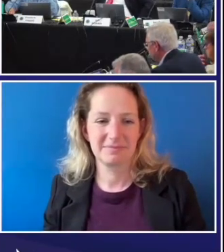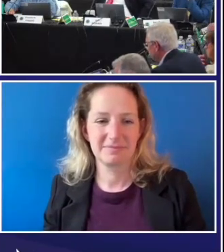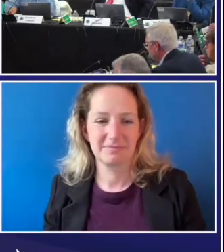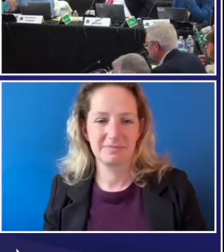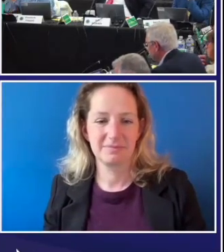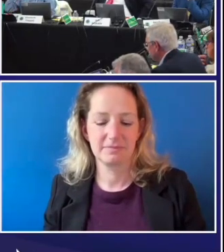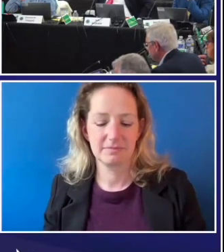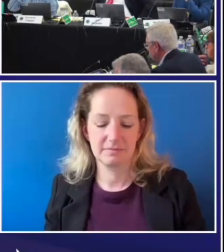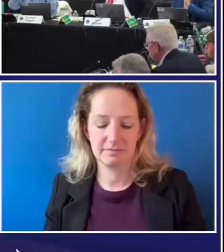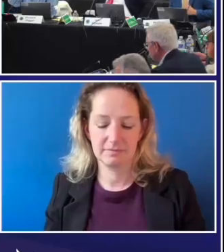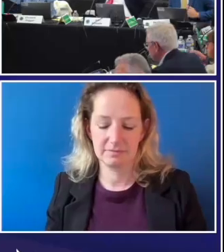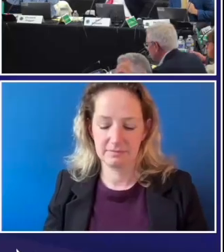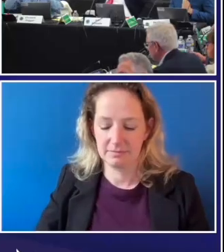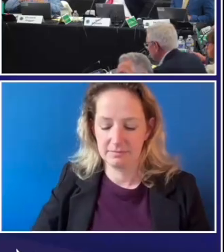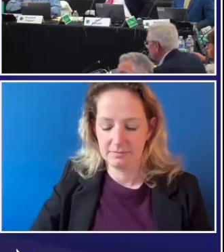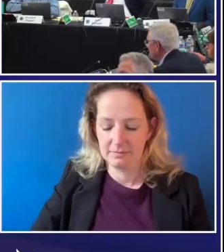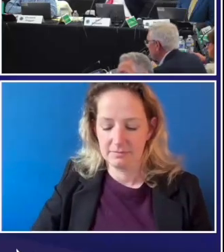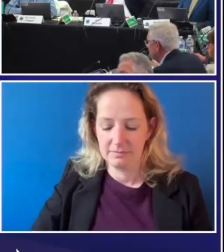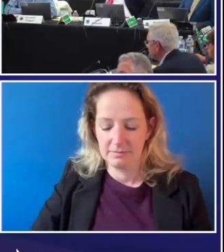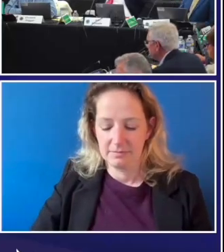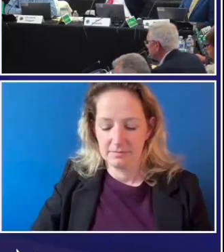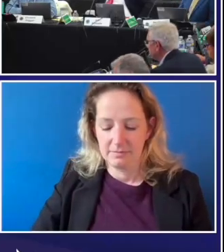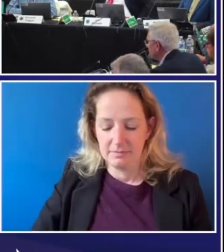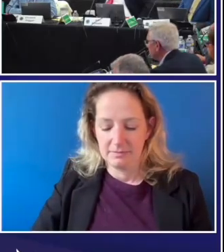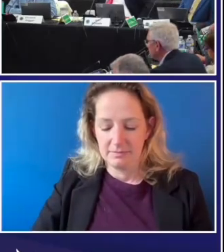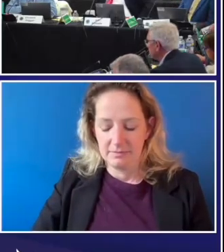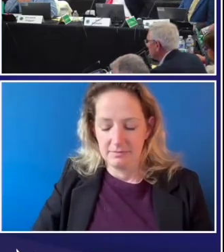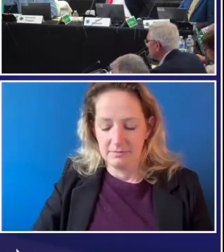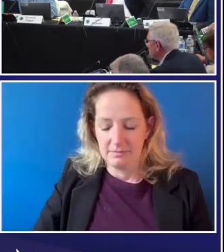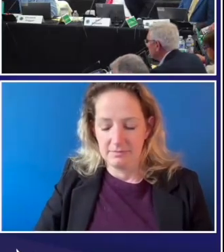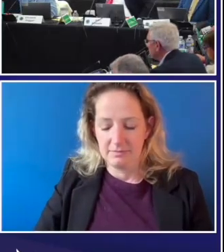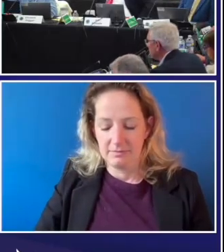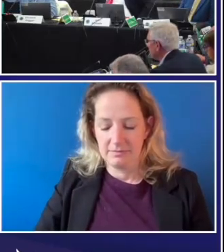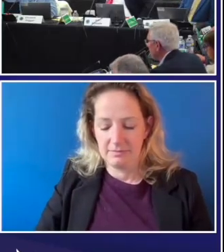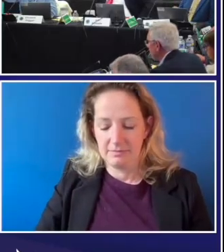Uh, we made this change, um, for consistency in that we had changed.